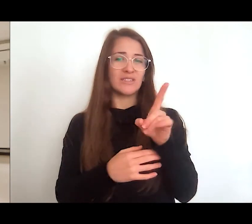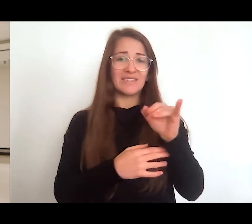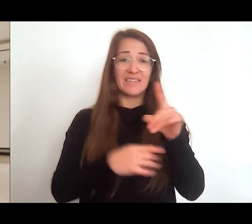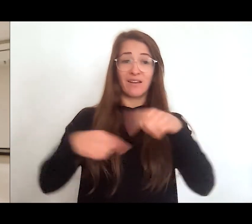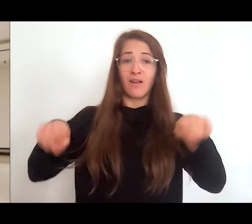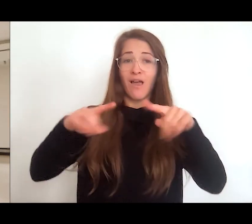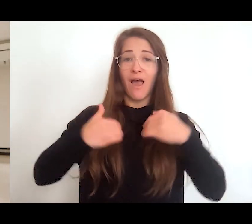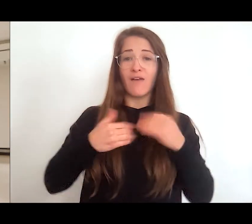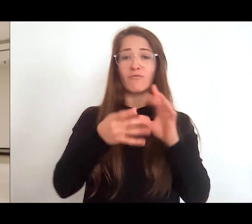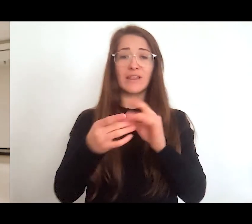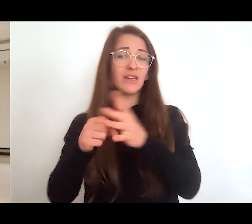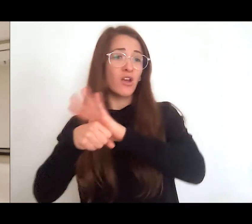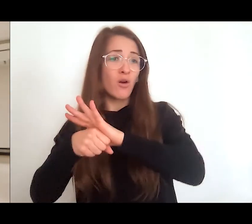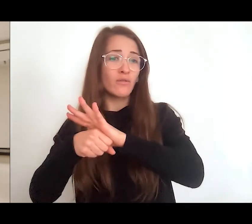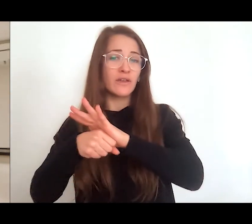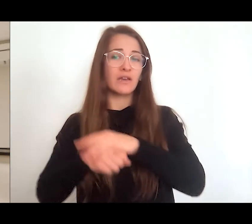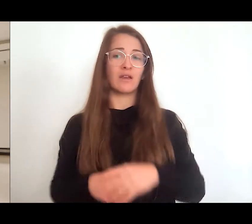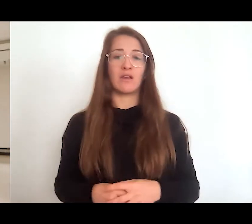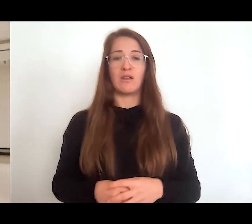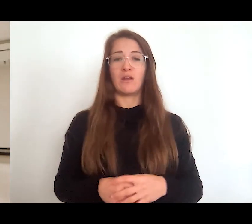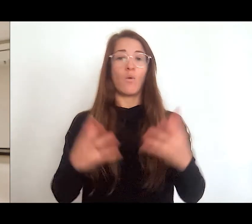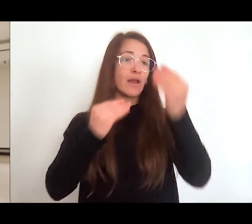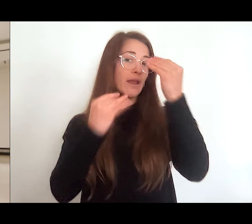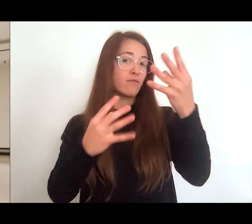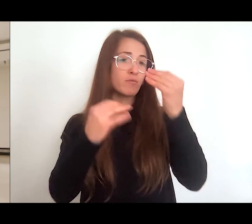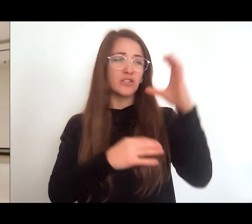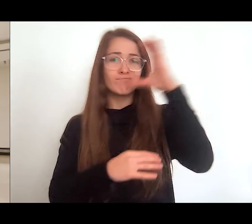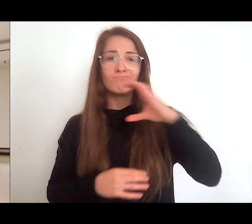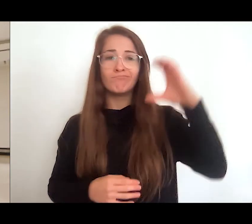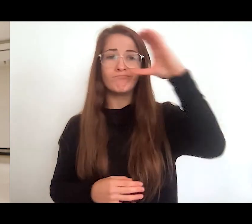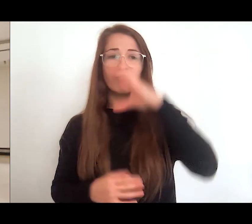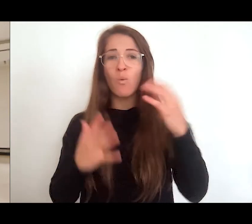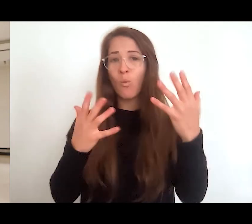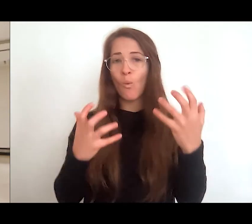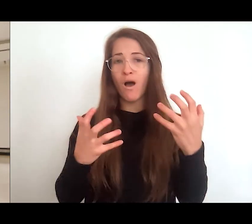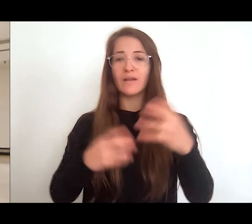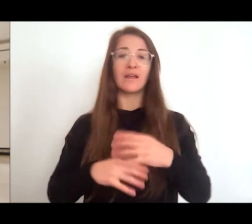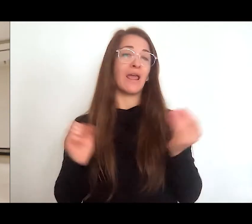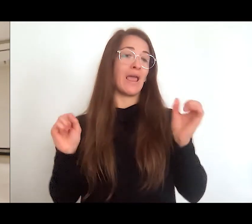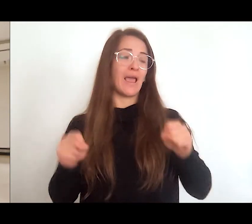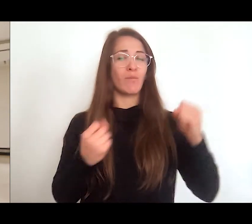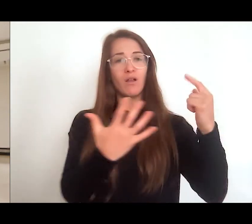QUESTIONS WHAT QUESTIONS DID THEY HAVE ABOUT COVID, WHAT INFORMATION WERE THEY LOOKING